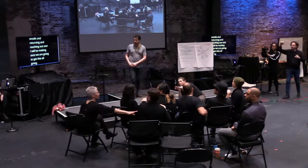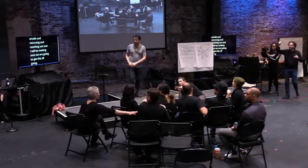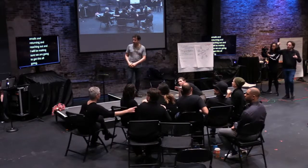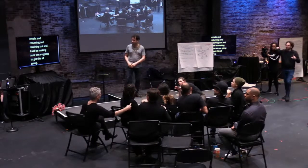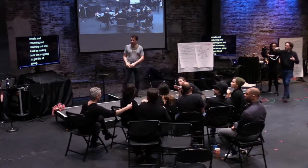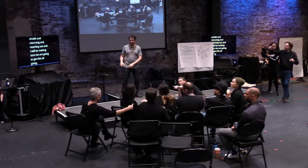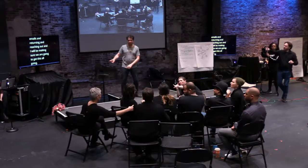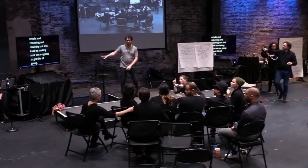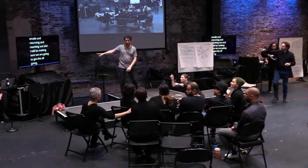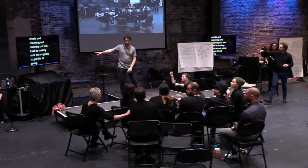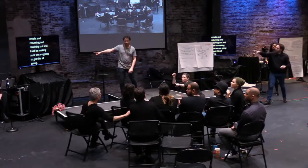Yes, Rob?